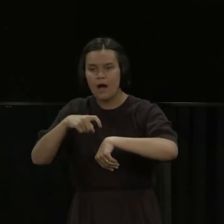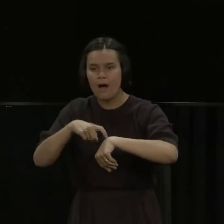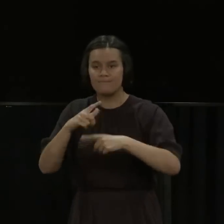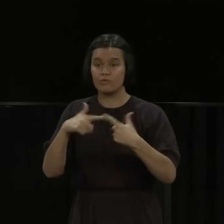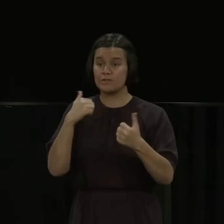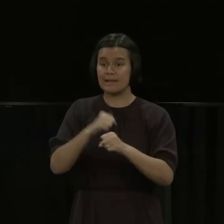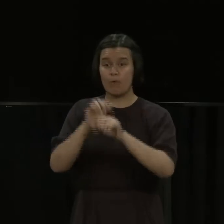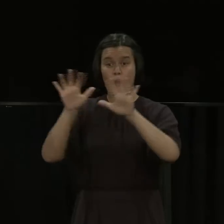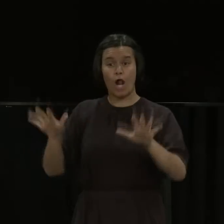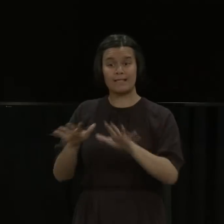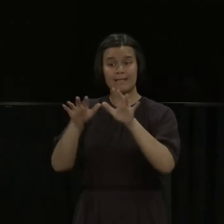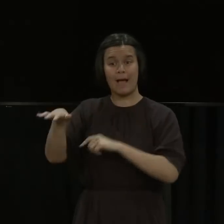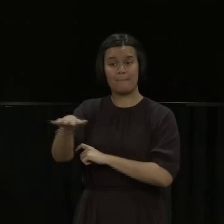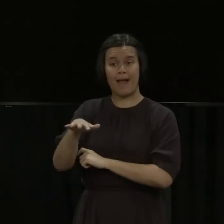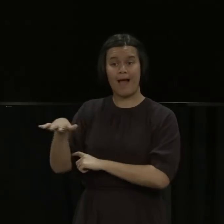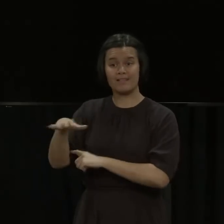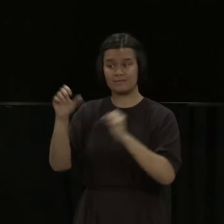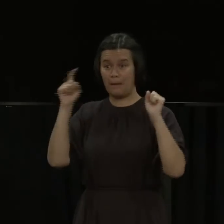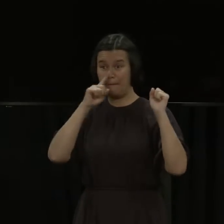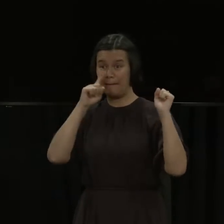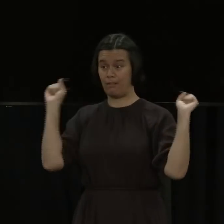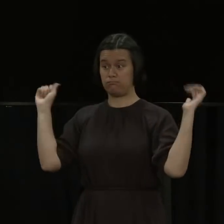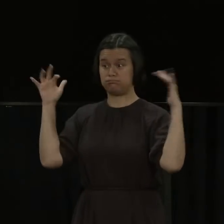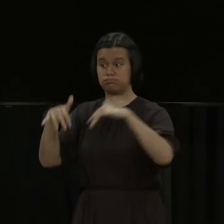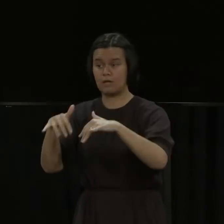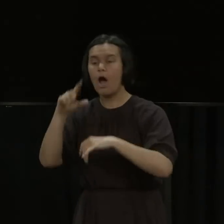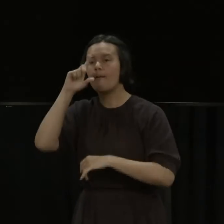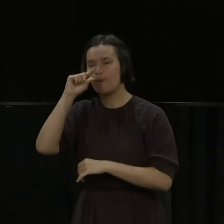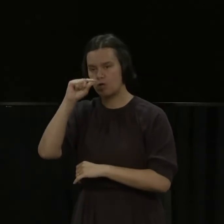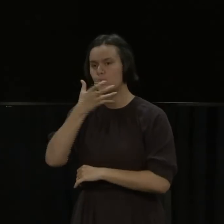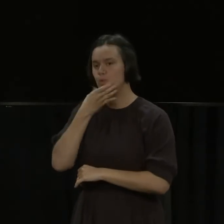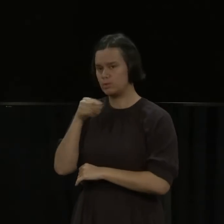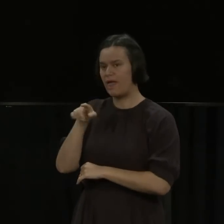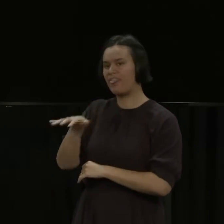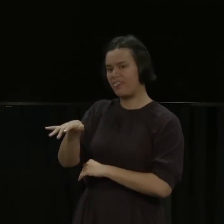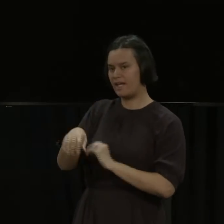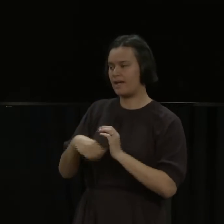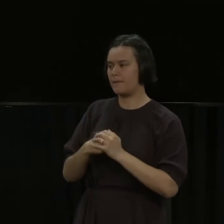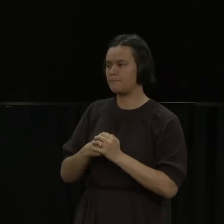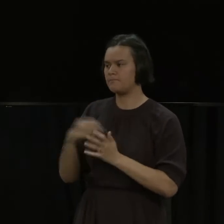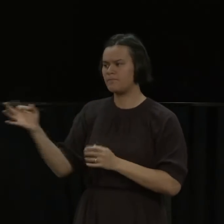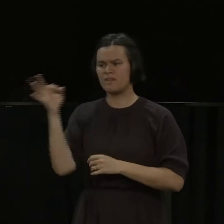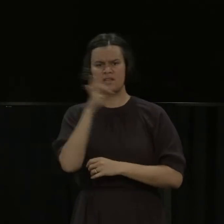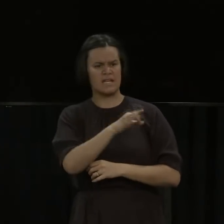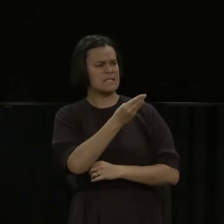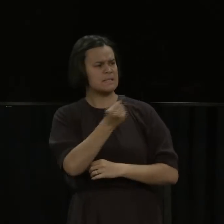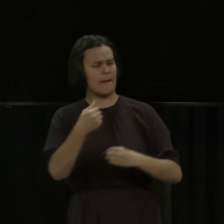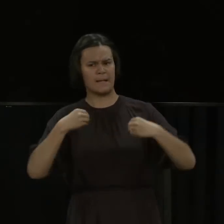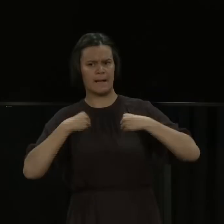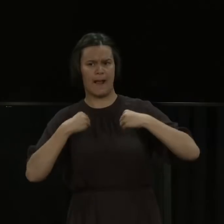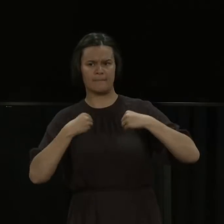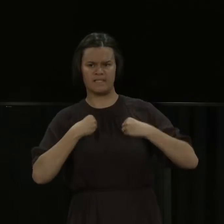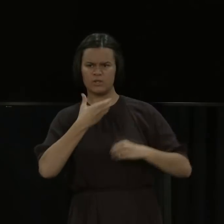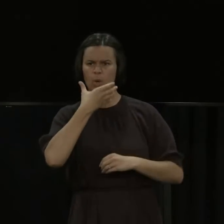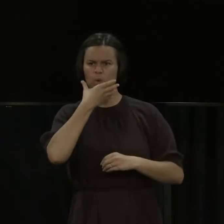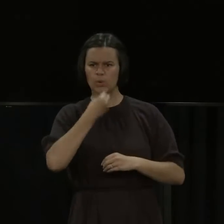Also, we're looking at the use of those more widely across New Zealand, particularly over the summer period, to complement PCR testing when there will particularly in some holiday